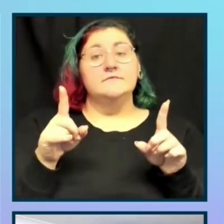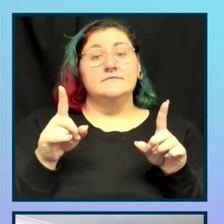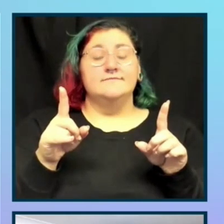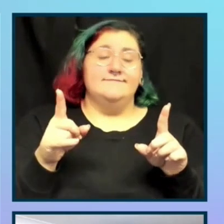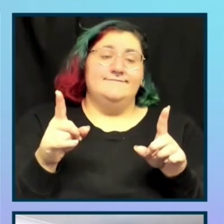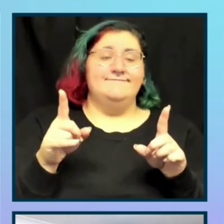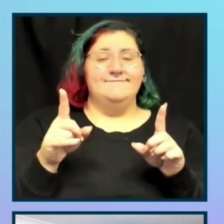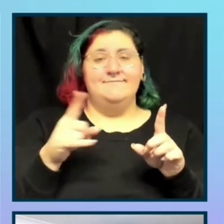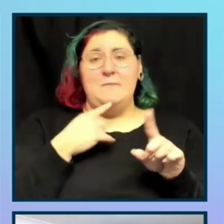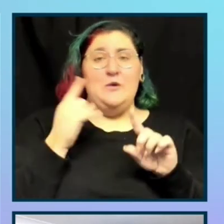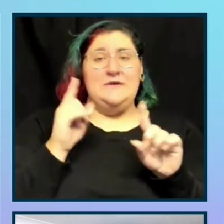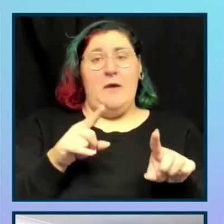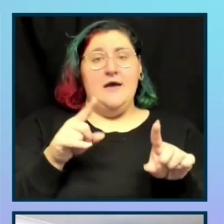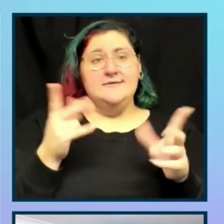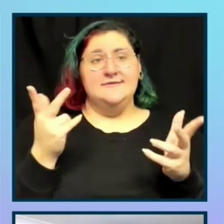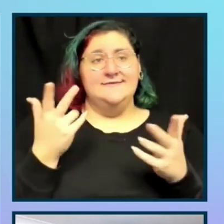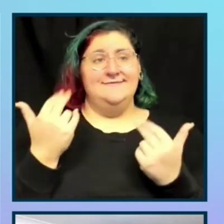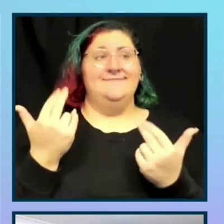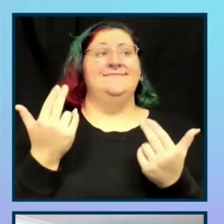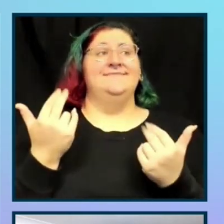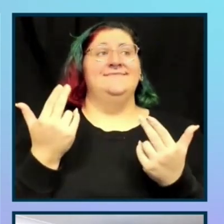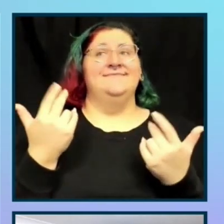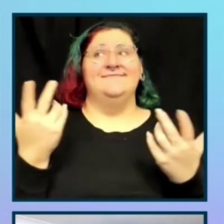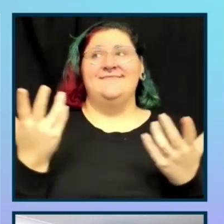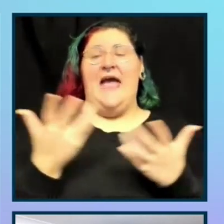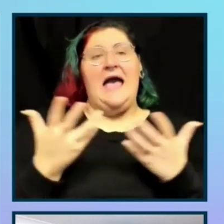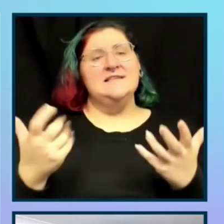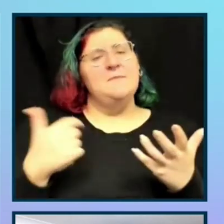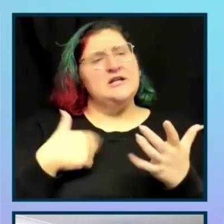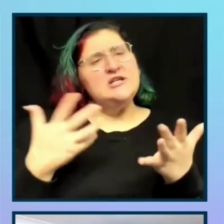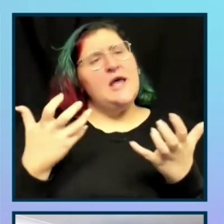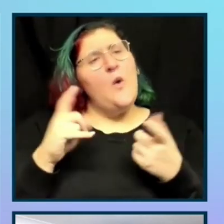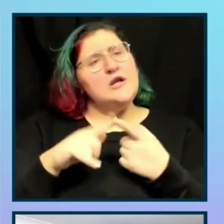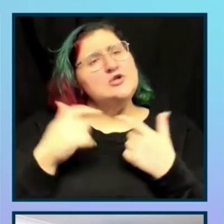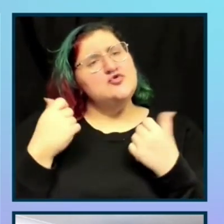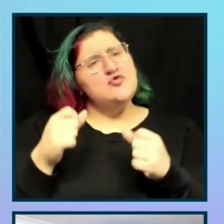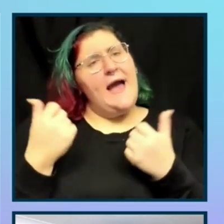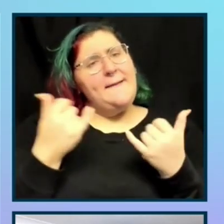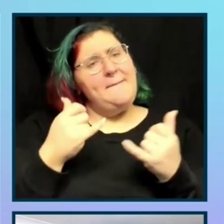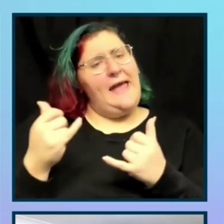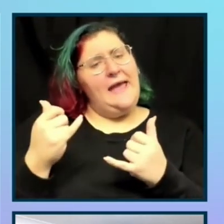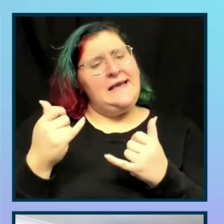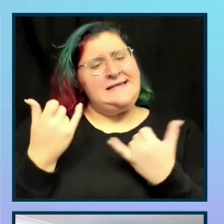'cause I was kind of skeptical as much as I wanted to try it out, I was still like, how is this gonna work?